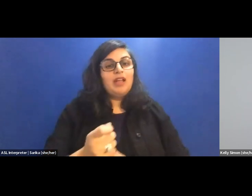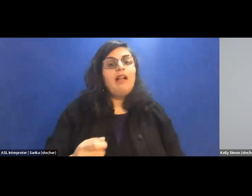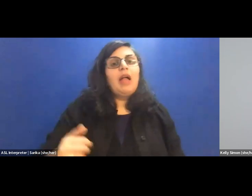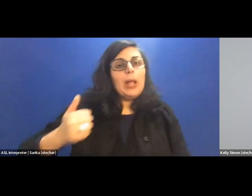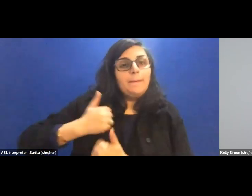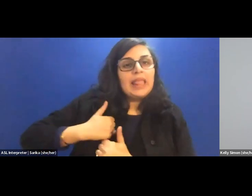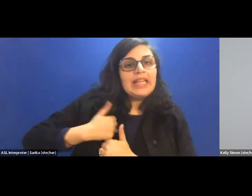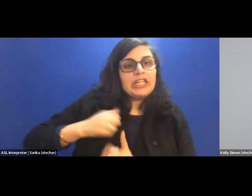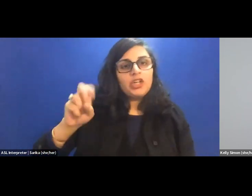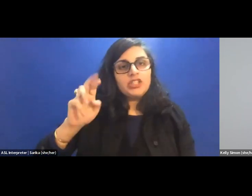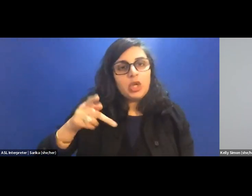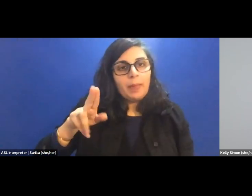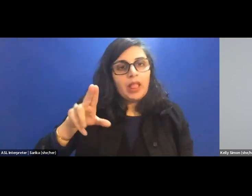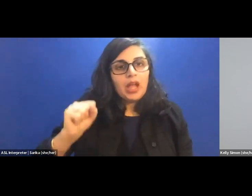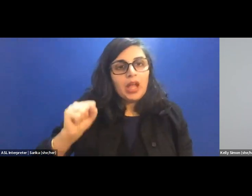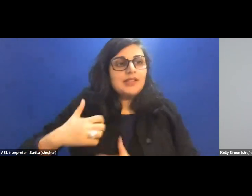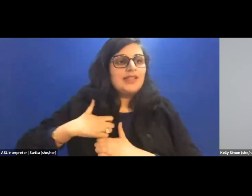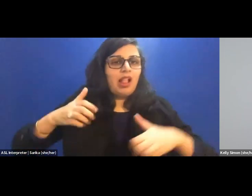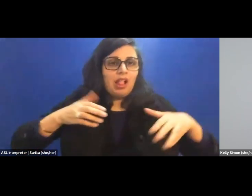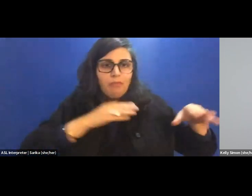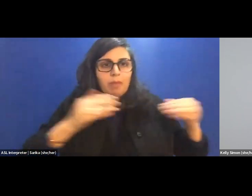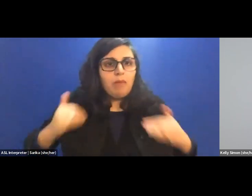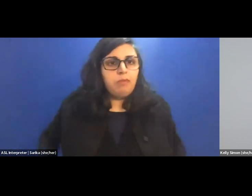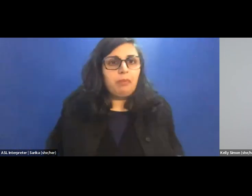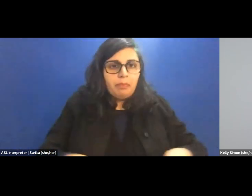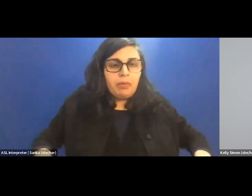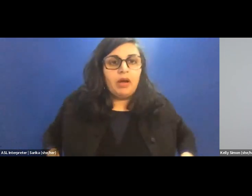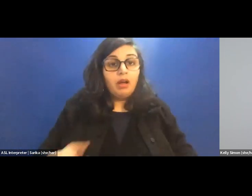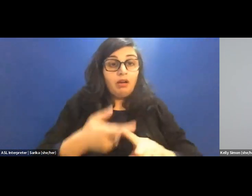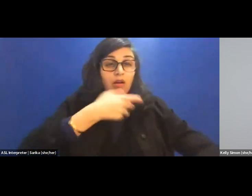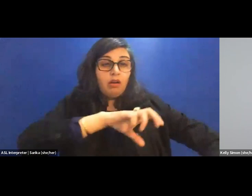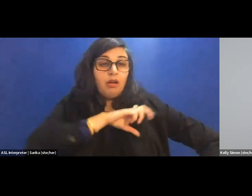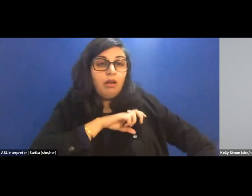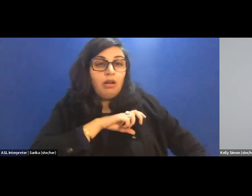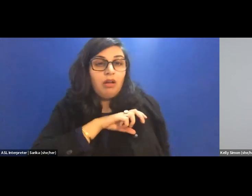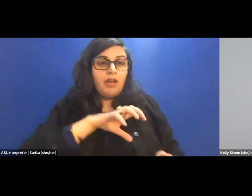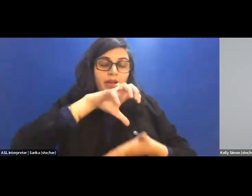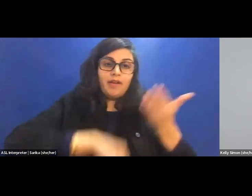changed dispersal order laws. We